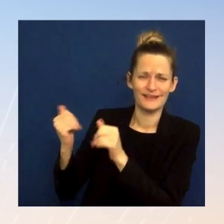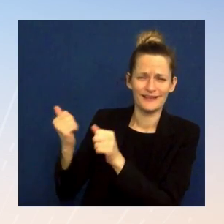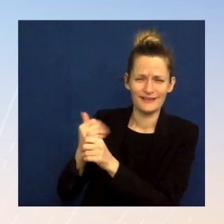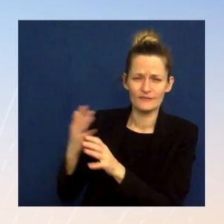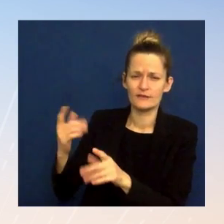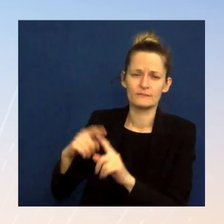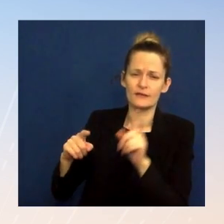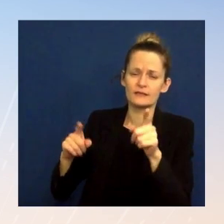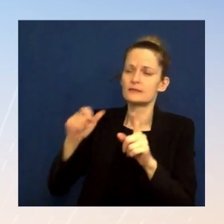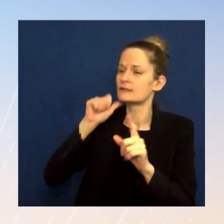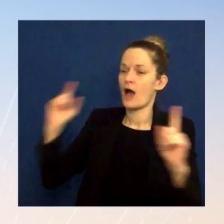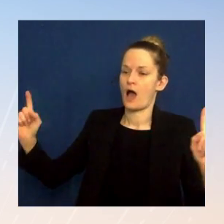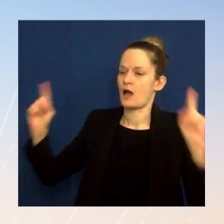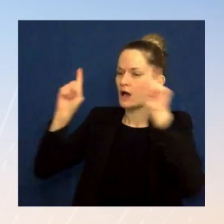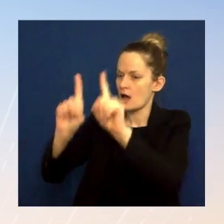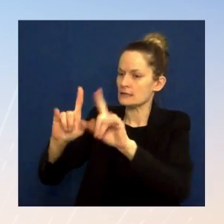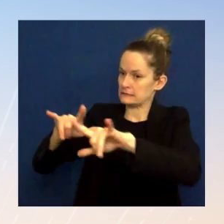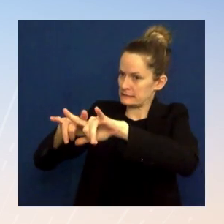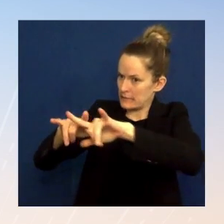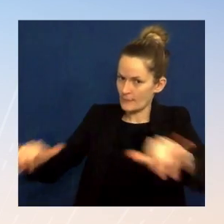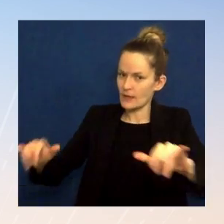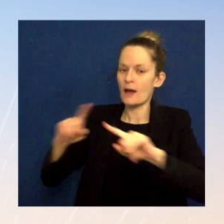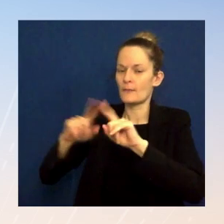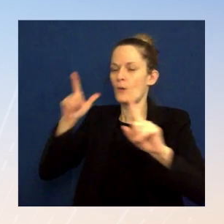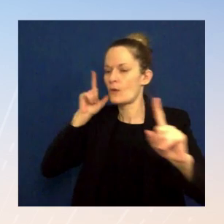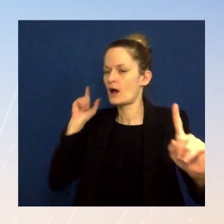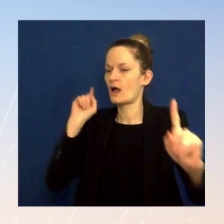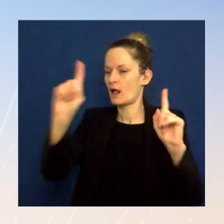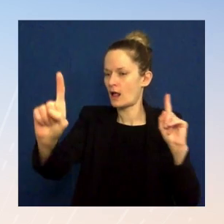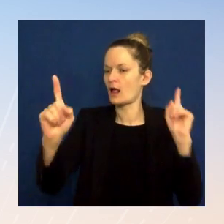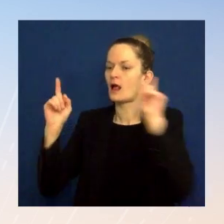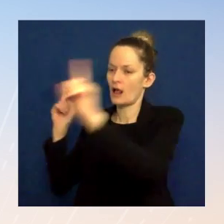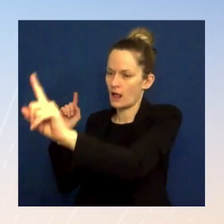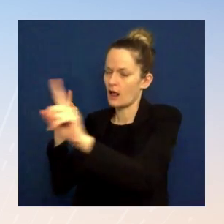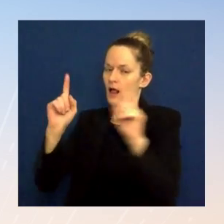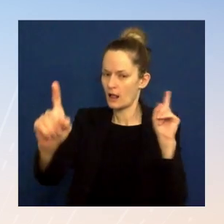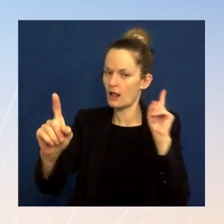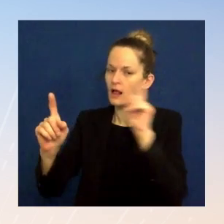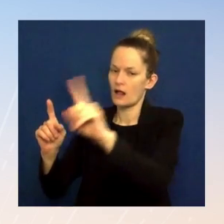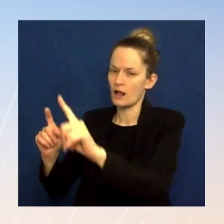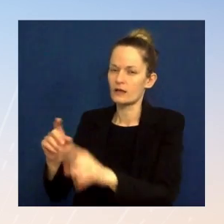And, as you know, it's about a two-week trip -- COP26. So, there is plenty of time for --